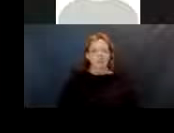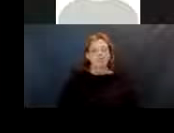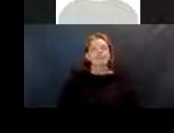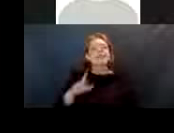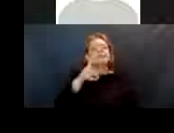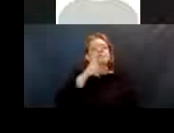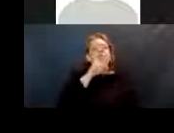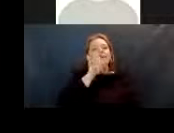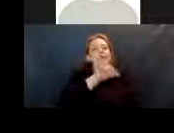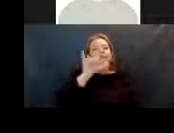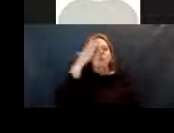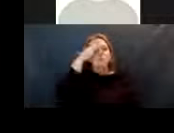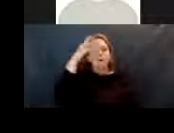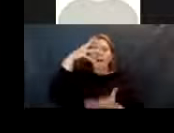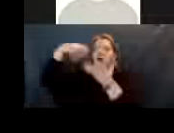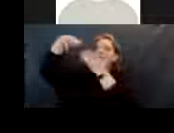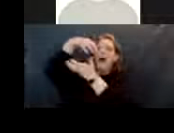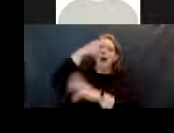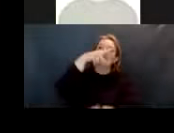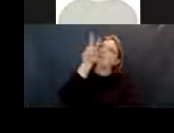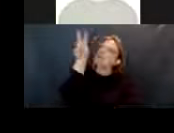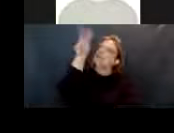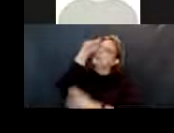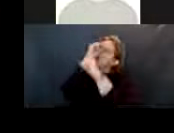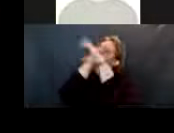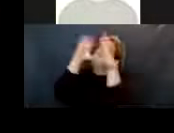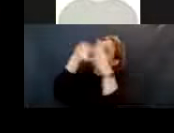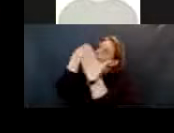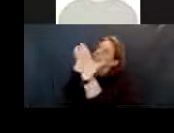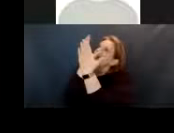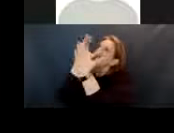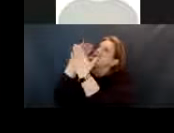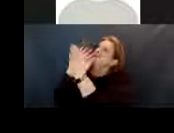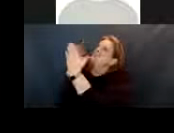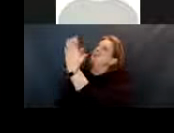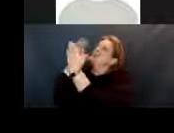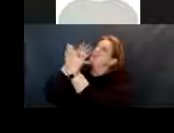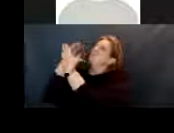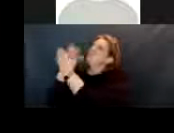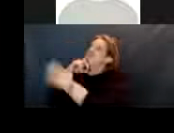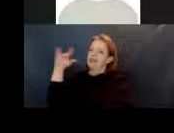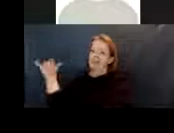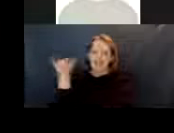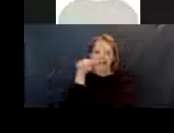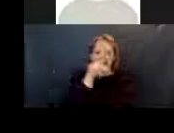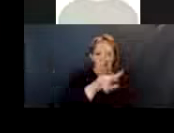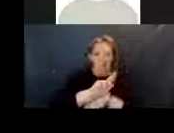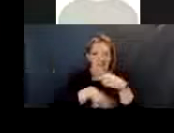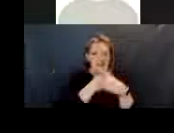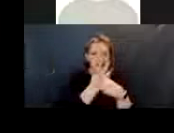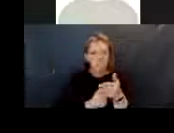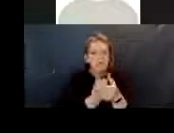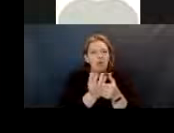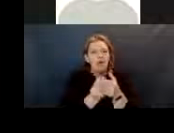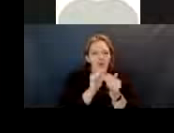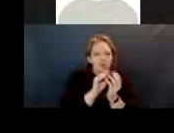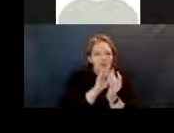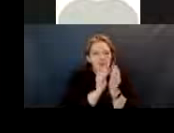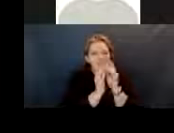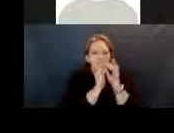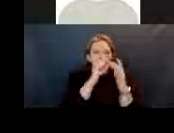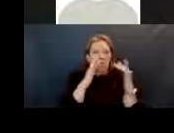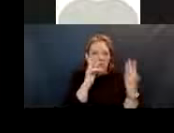You know, I remember being little and imagining seeing, you know, resemblances of animals